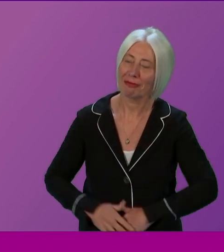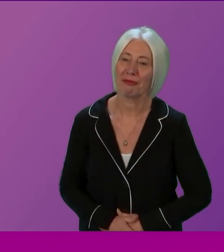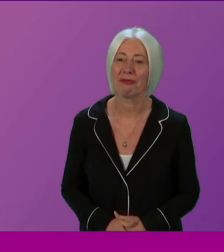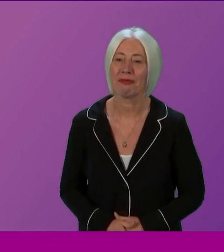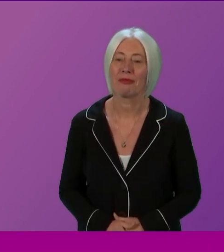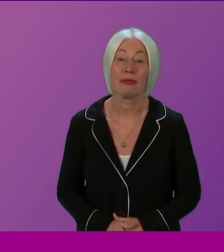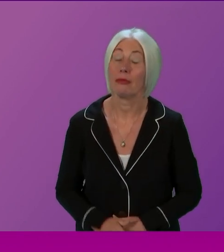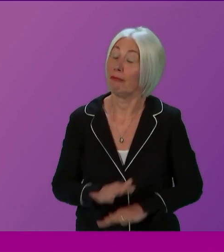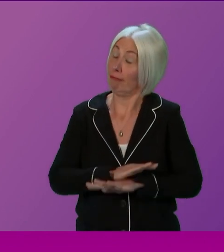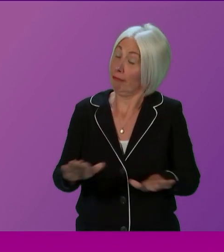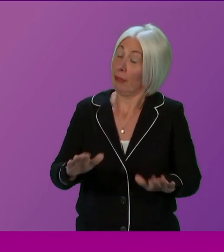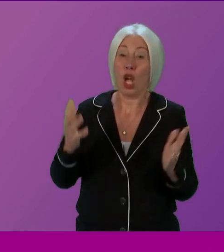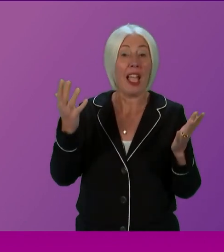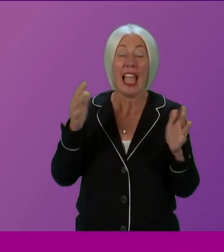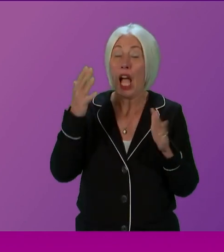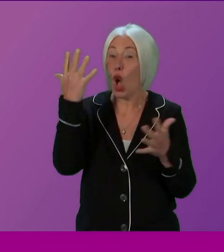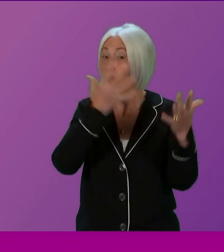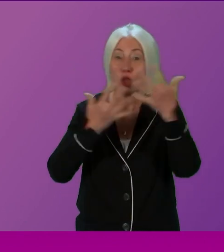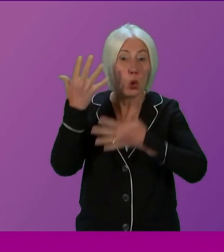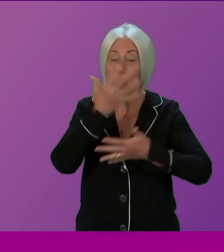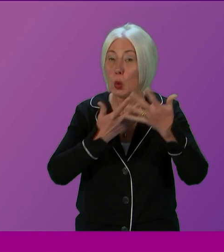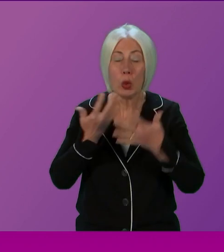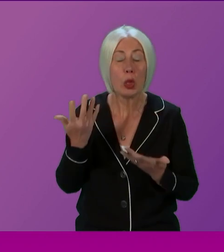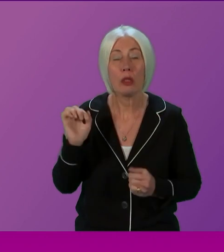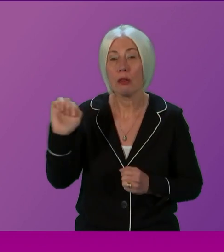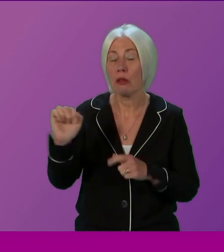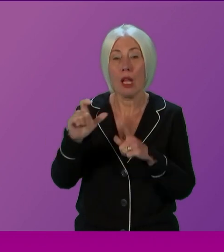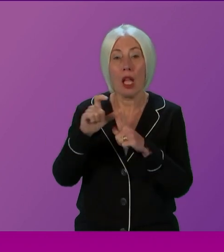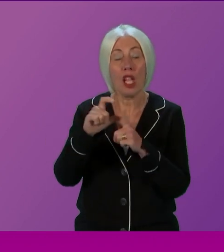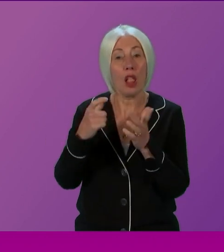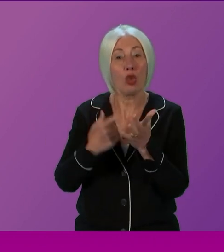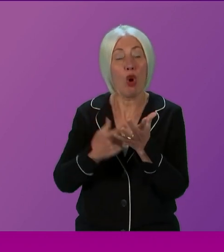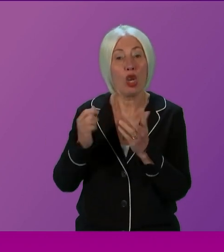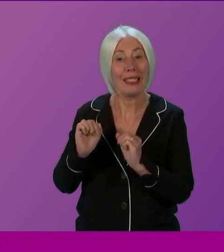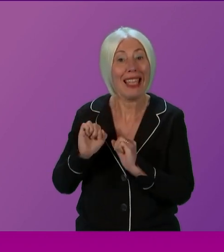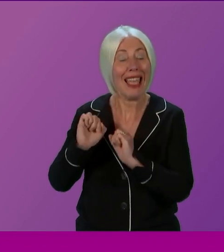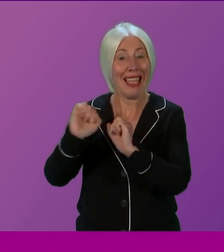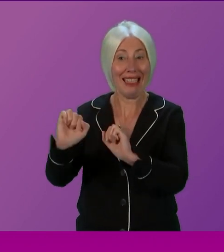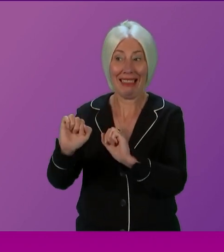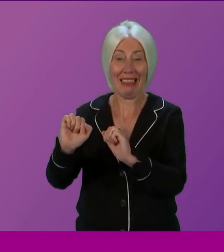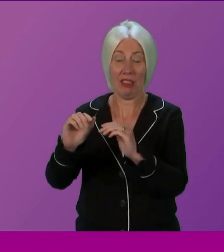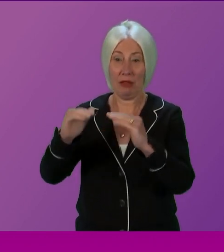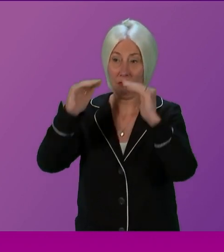no confusion whatsoever about where Douglas Ross is in terms of government or opposition.